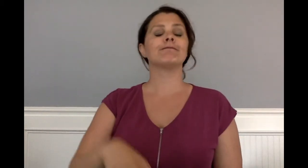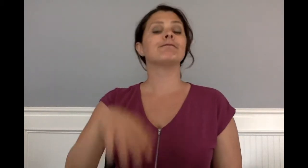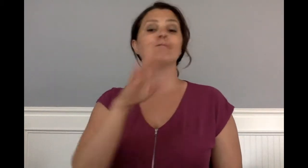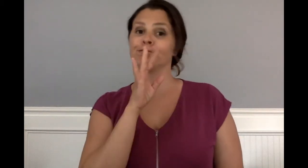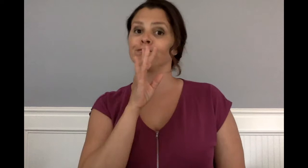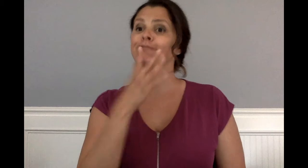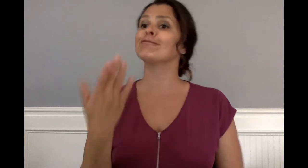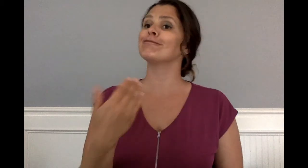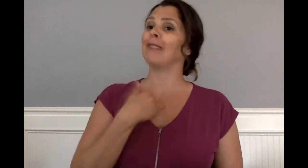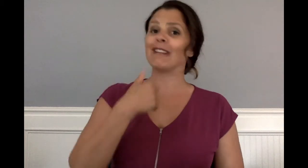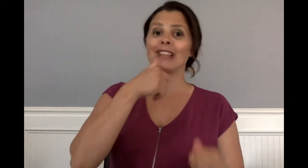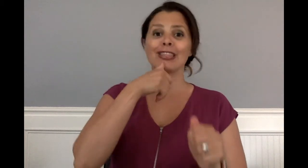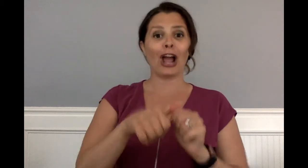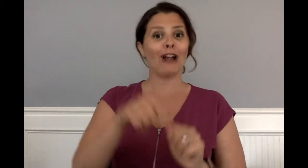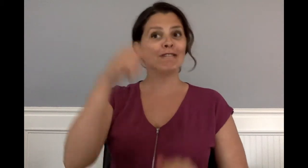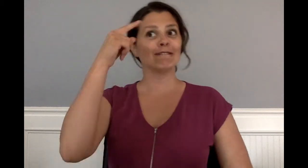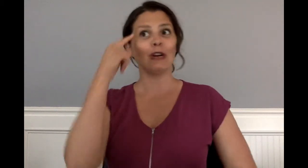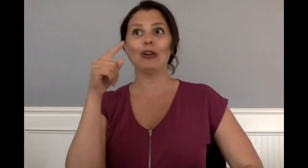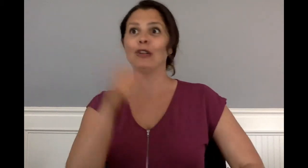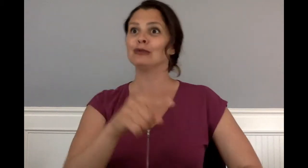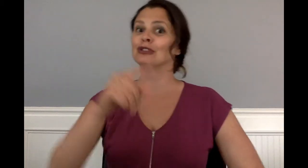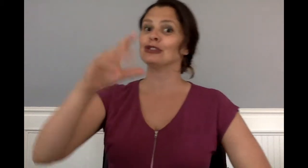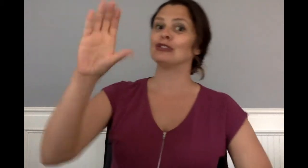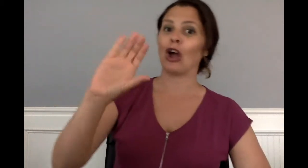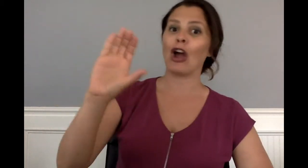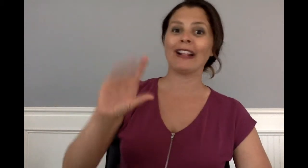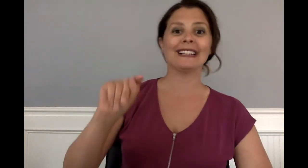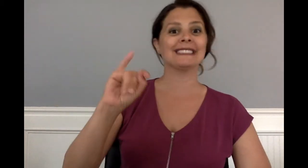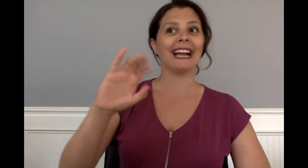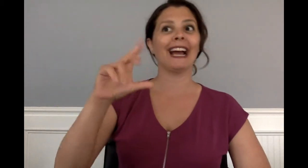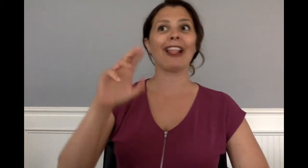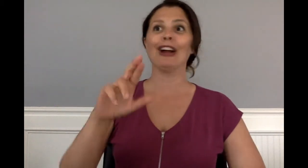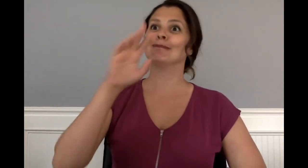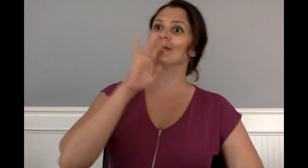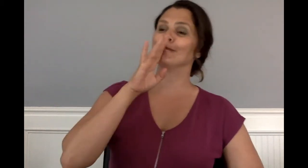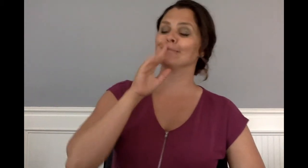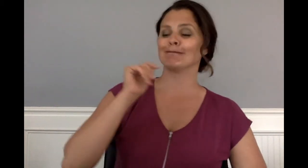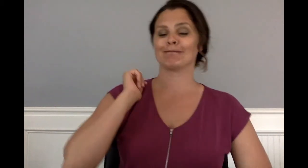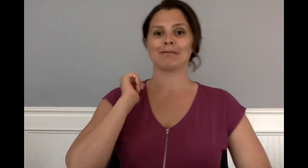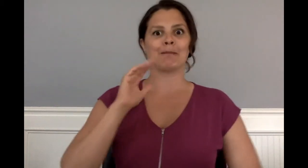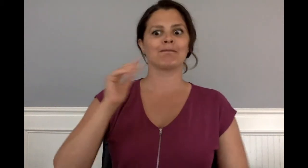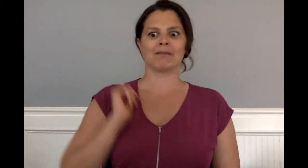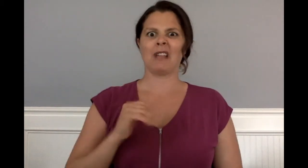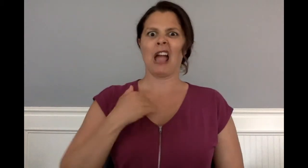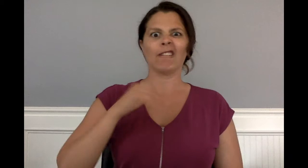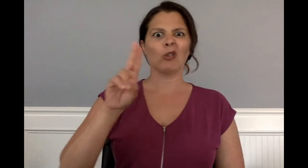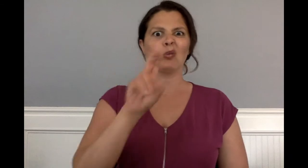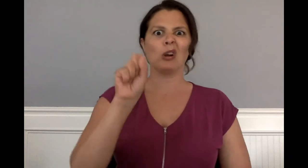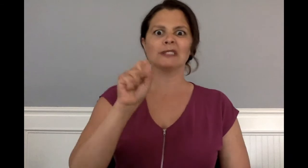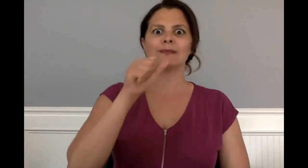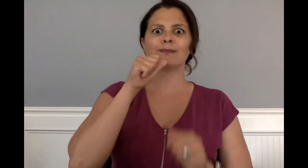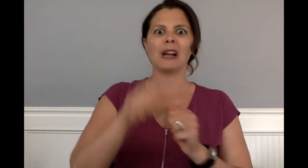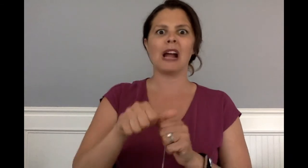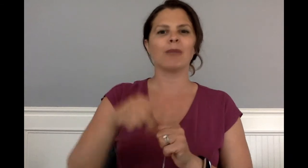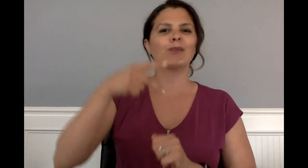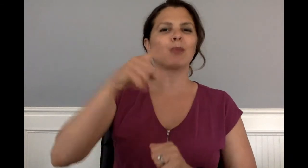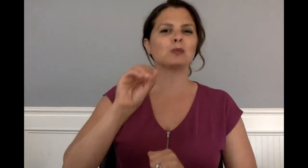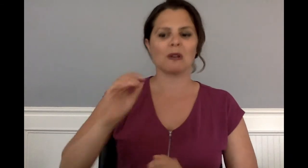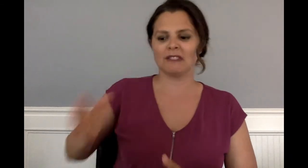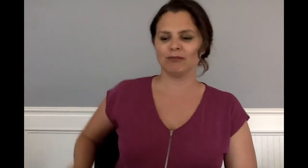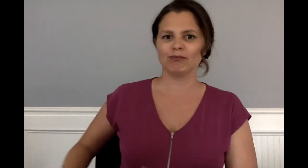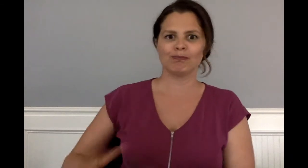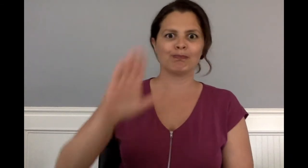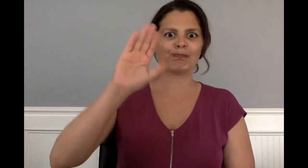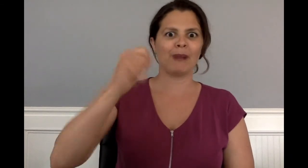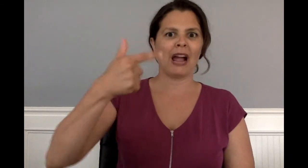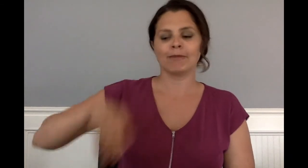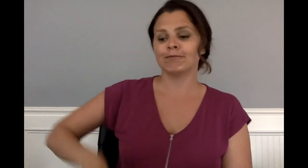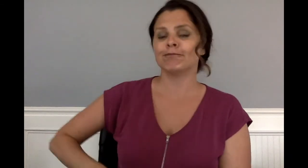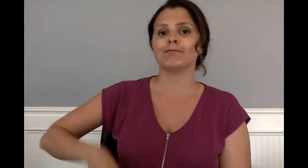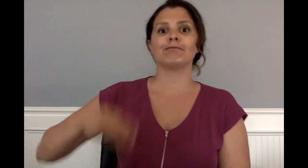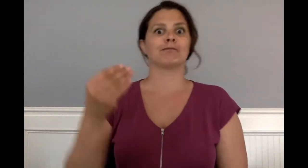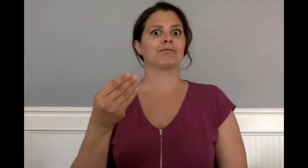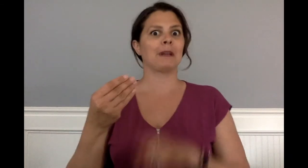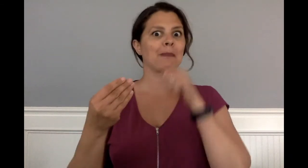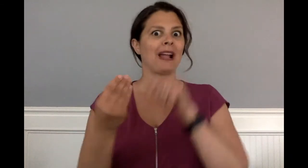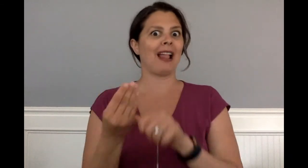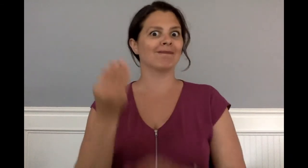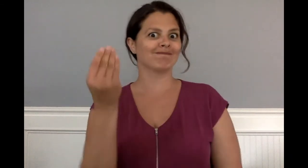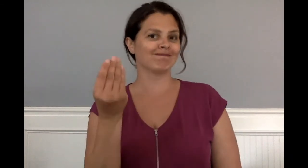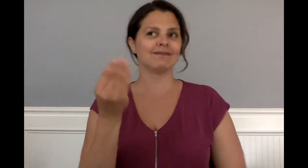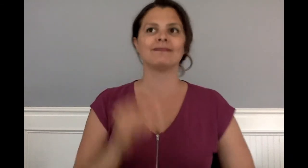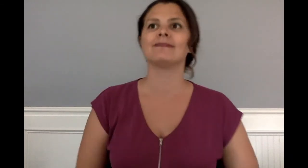“Letter for Charlie Tickler,” Mr. Simple said. He pulled a letter from his US Mail bag.